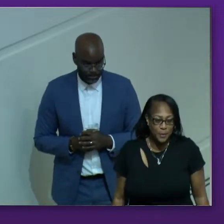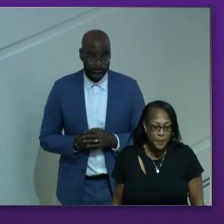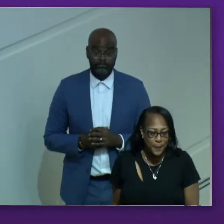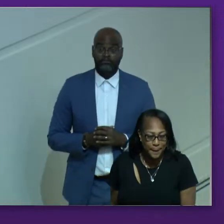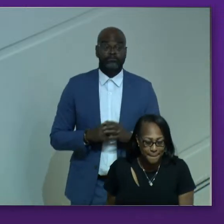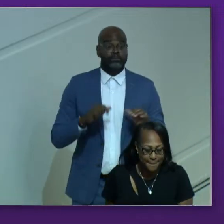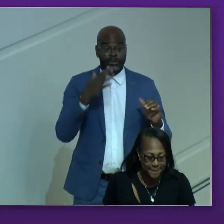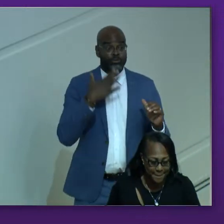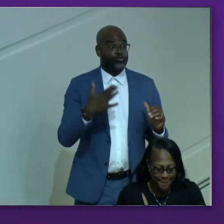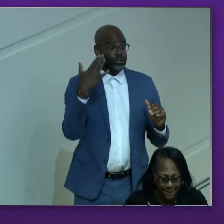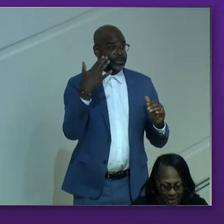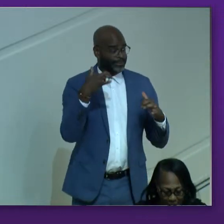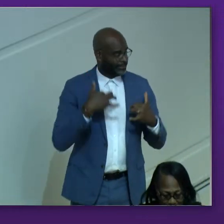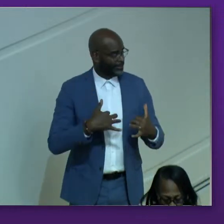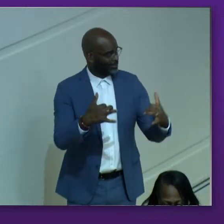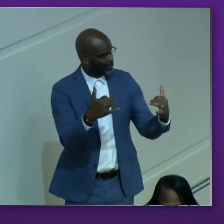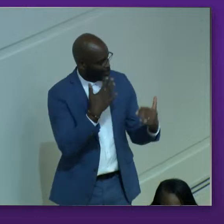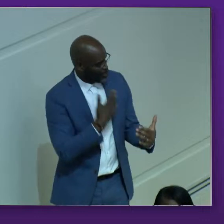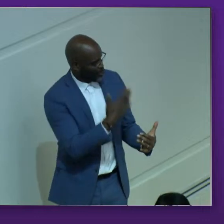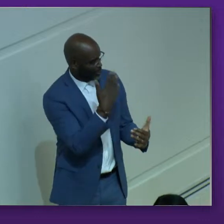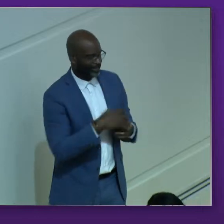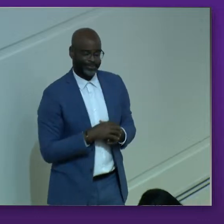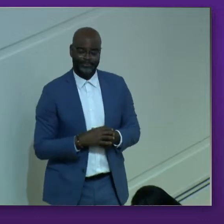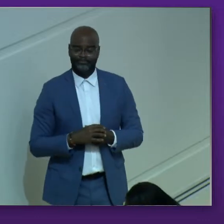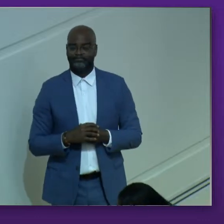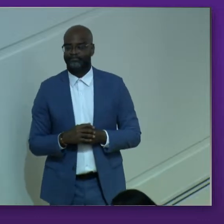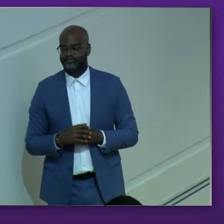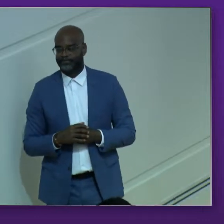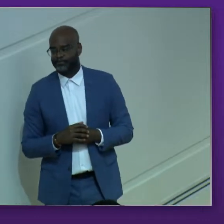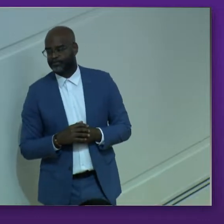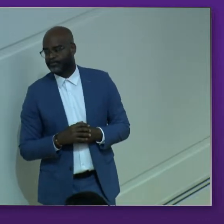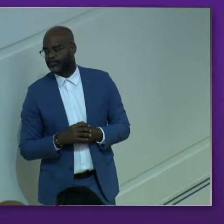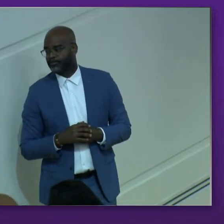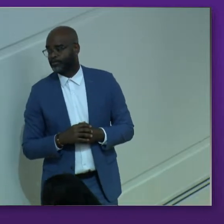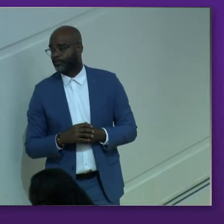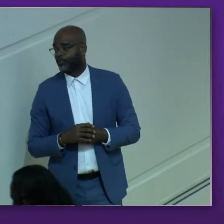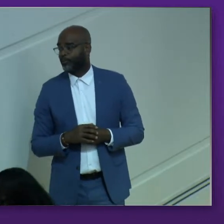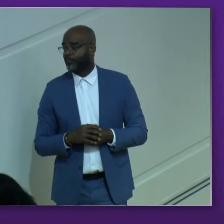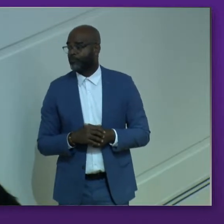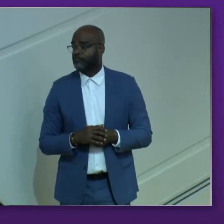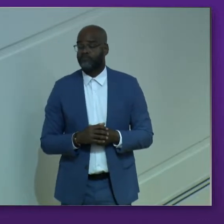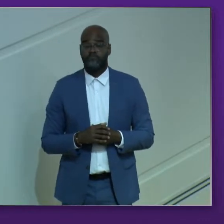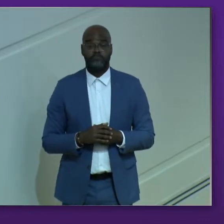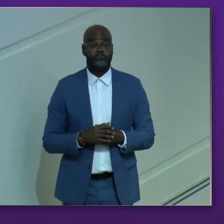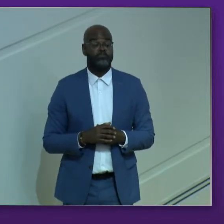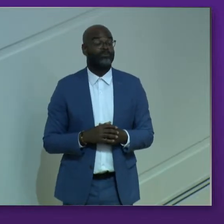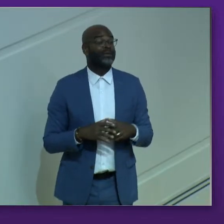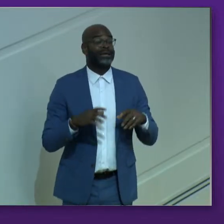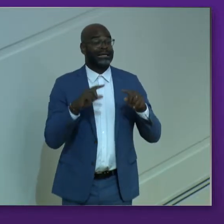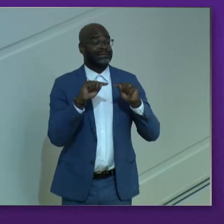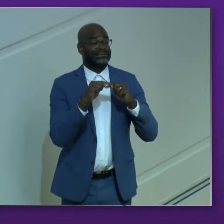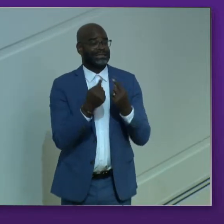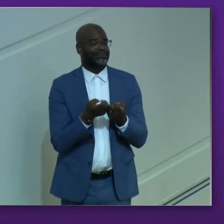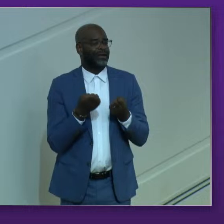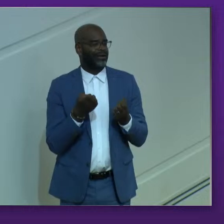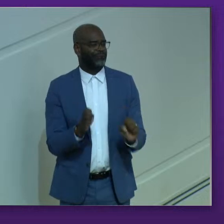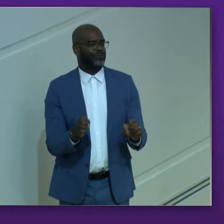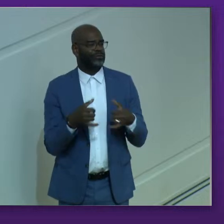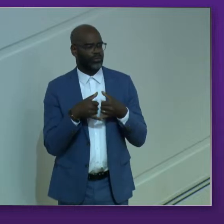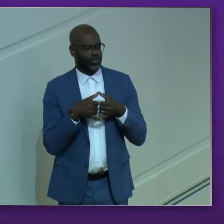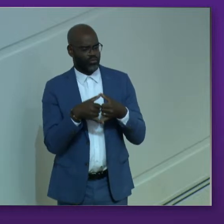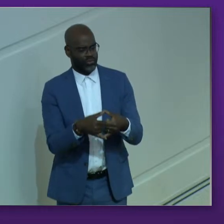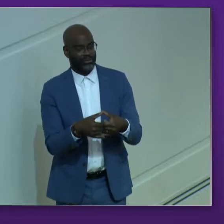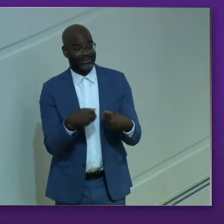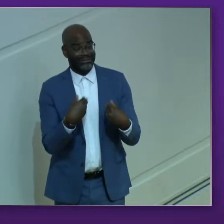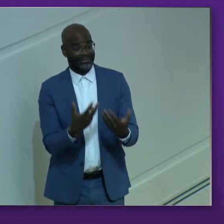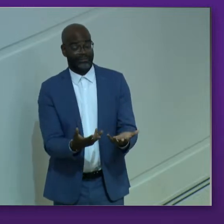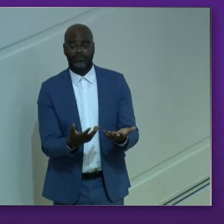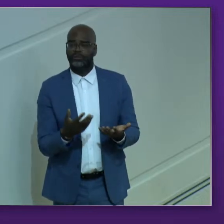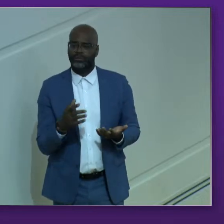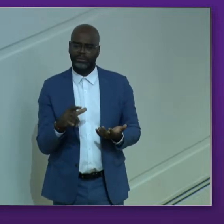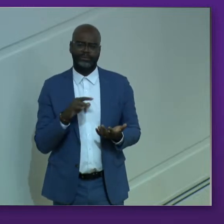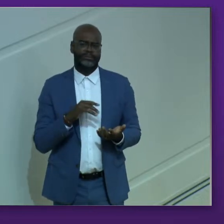DR. STEVEN CAME TO THE STAGE.